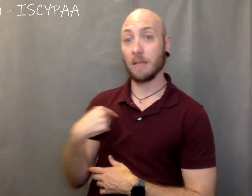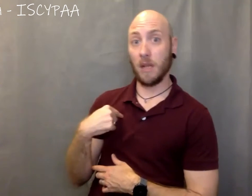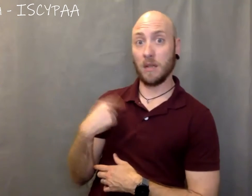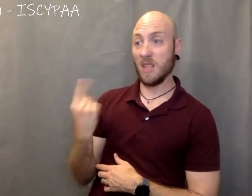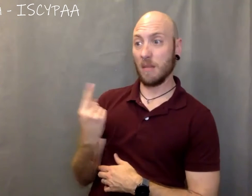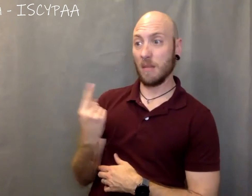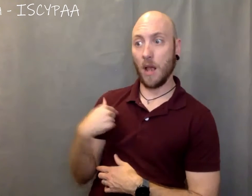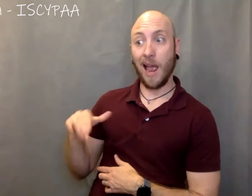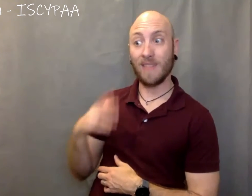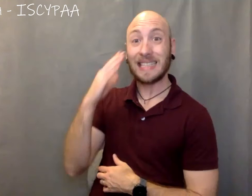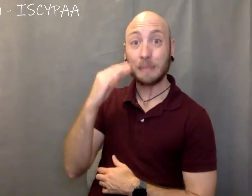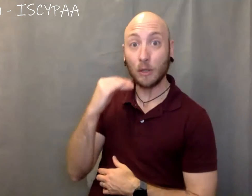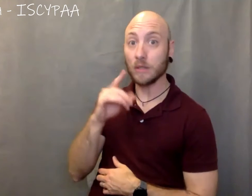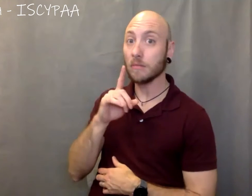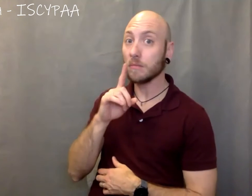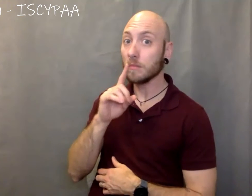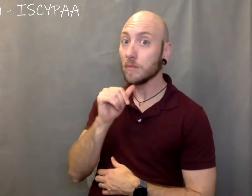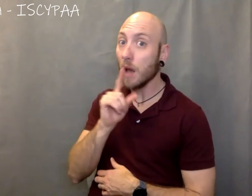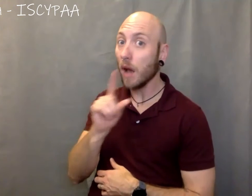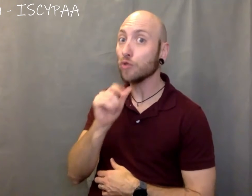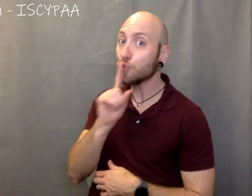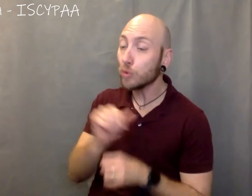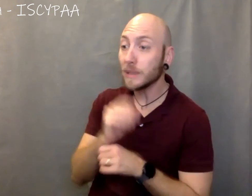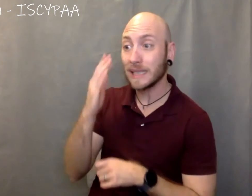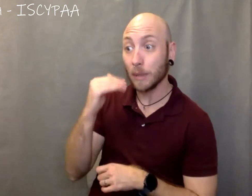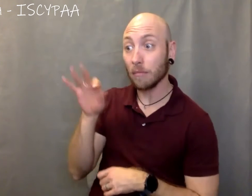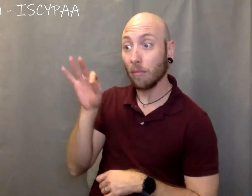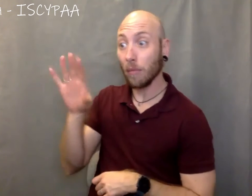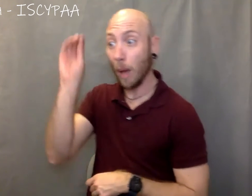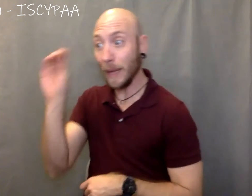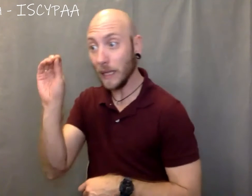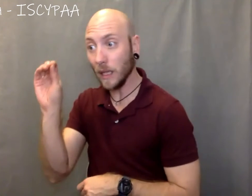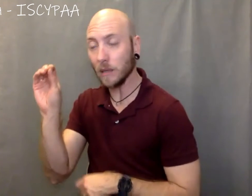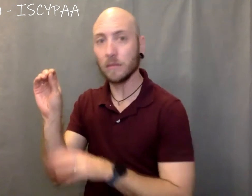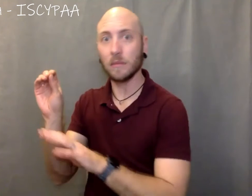You know, I don't do that, my sponsor taught me that if I don't have that experience I look,